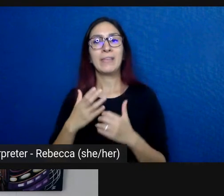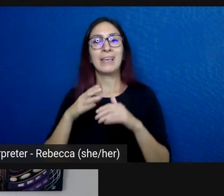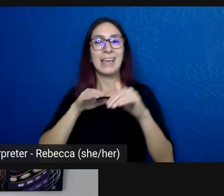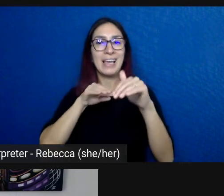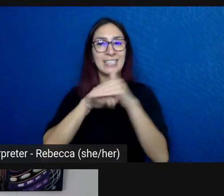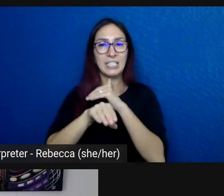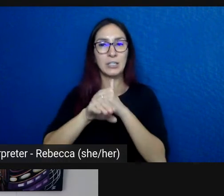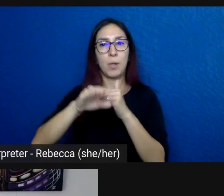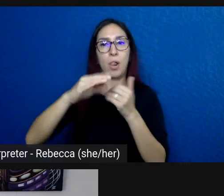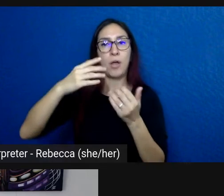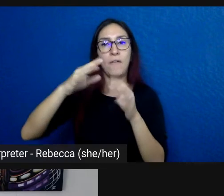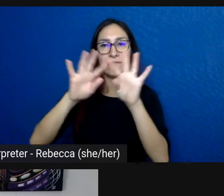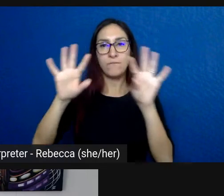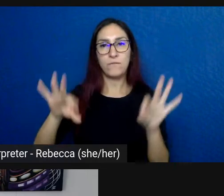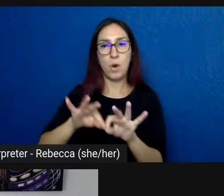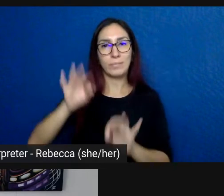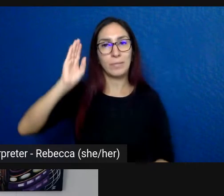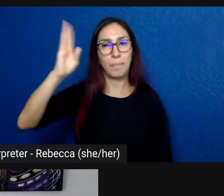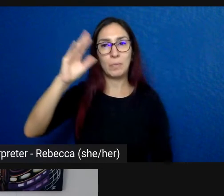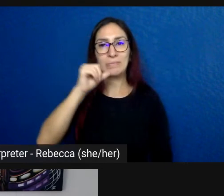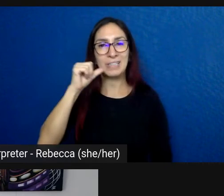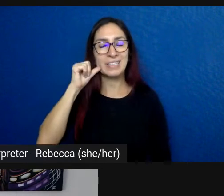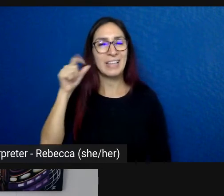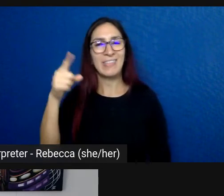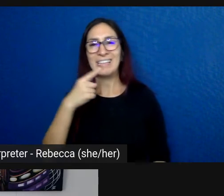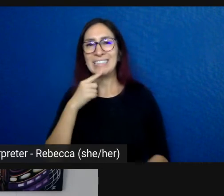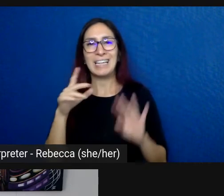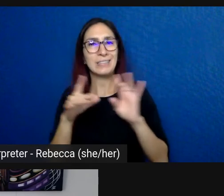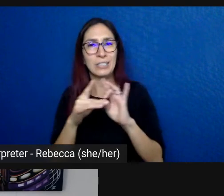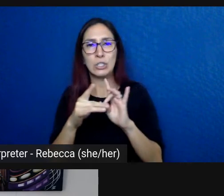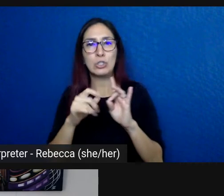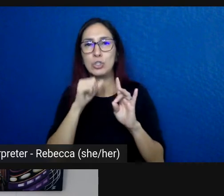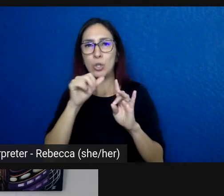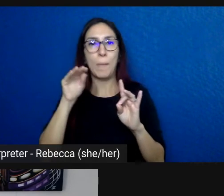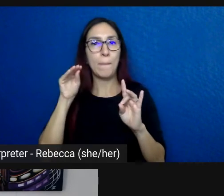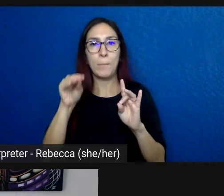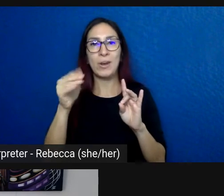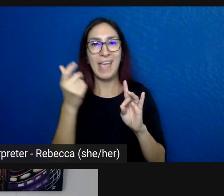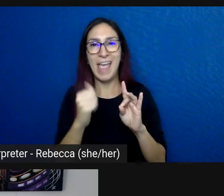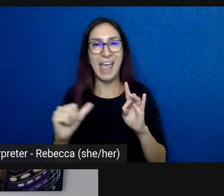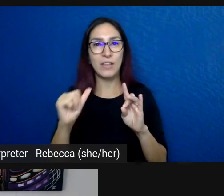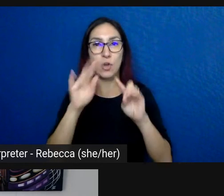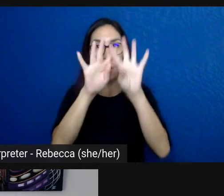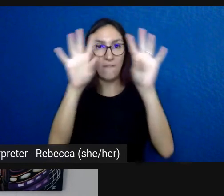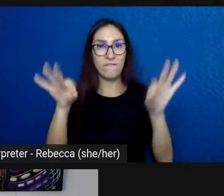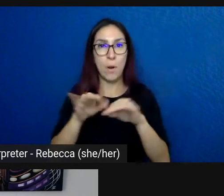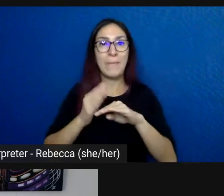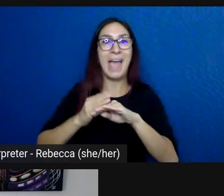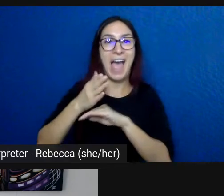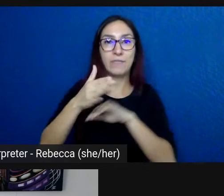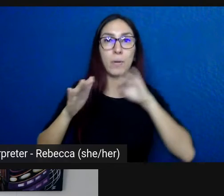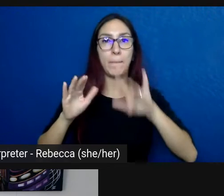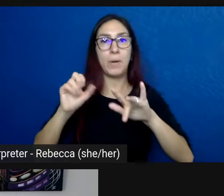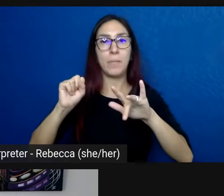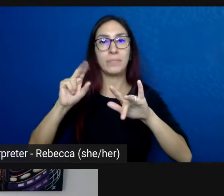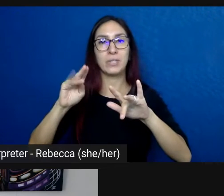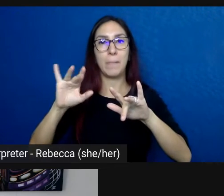that you shouldn't put anything after the submit button on a form because the submit button is considered the end of the form.